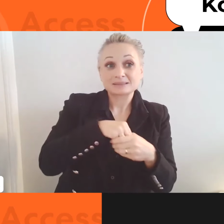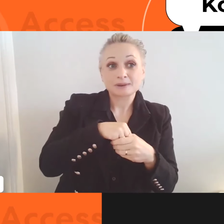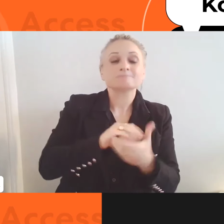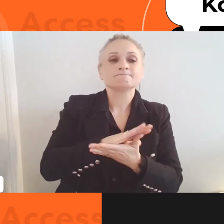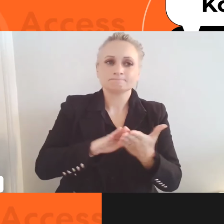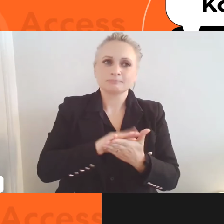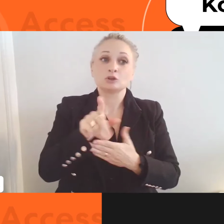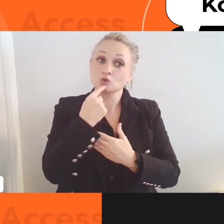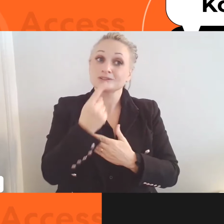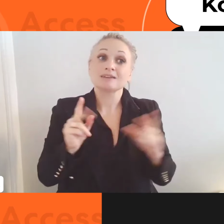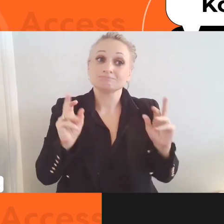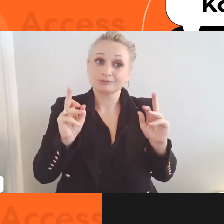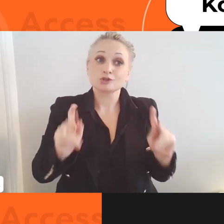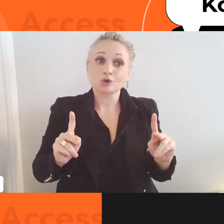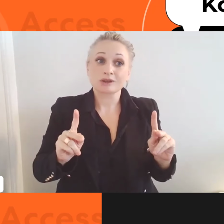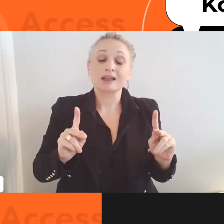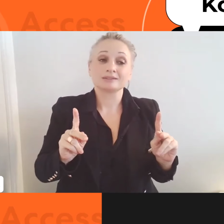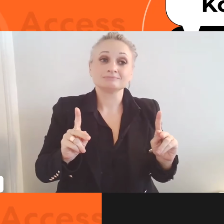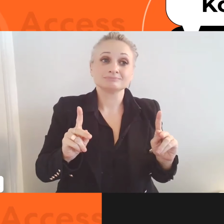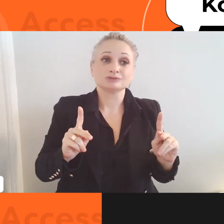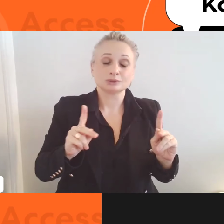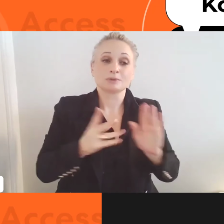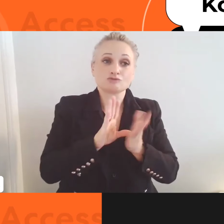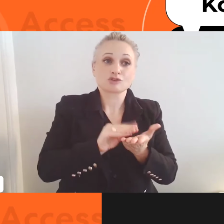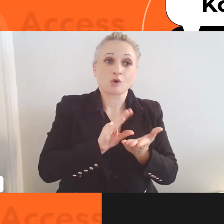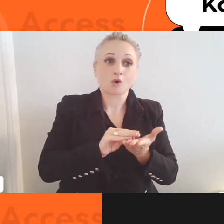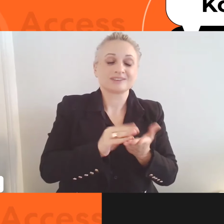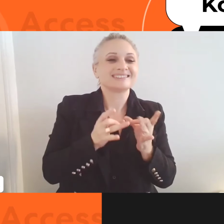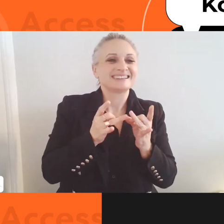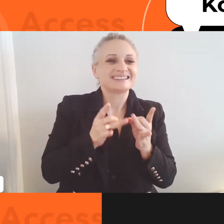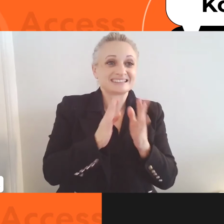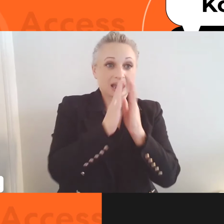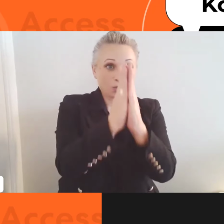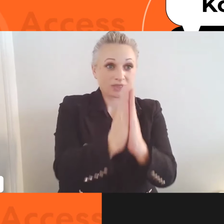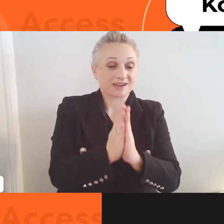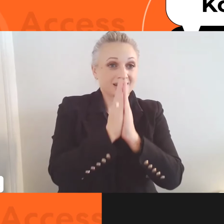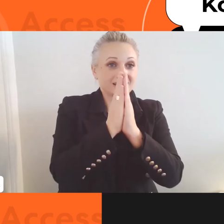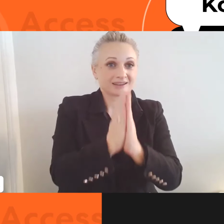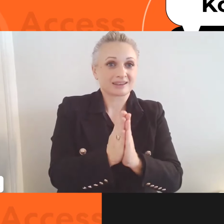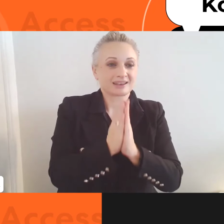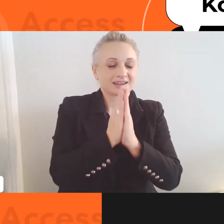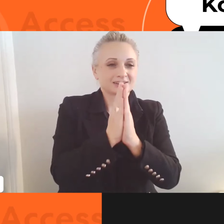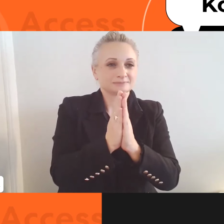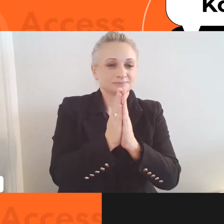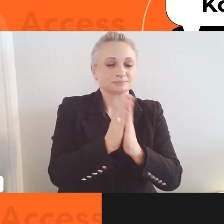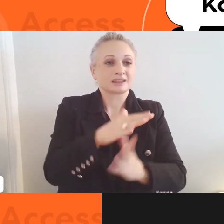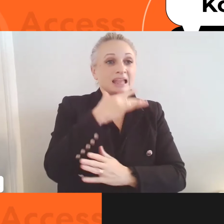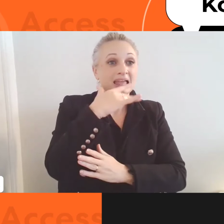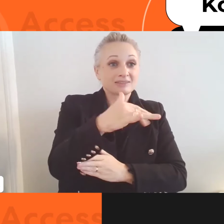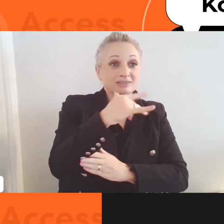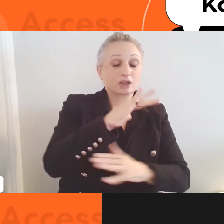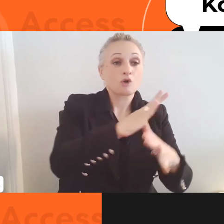with a karakia. Kia tau te rangimārie, o te Rangi e tū iho nei, o Papatūānuku